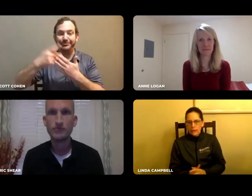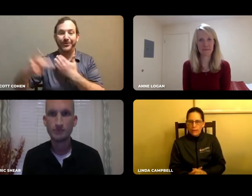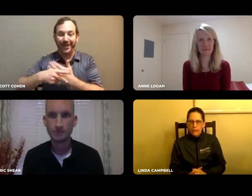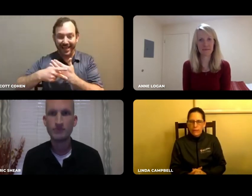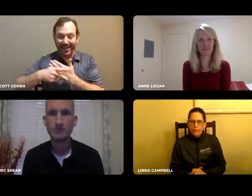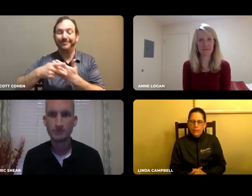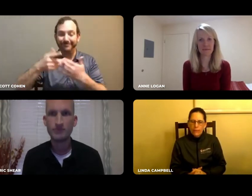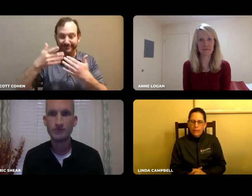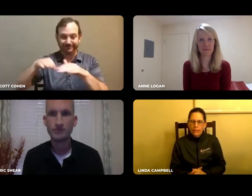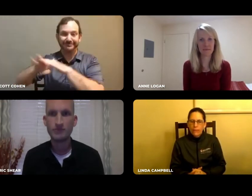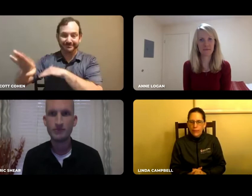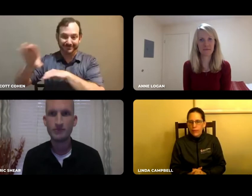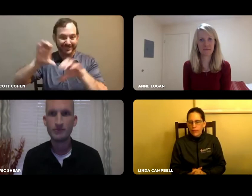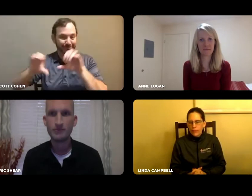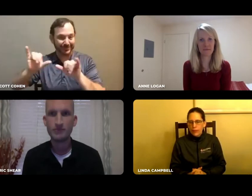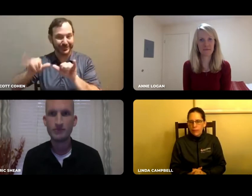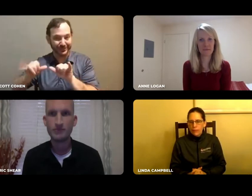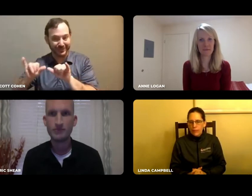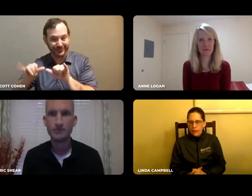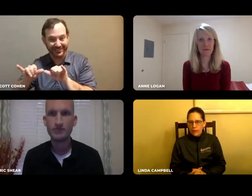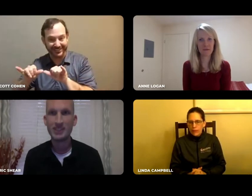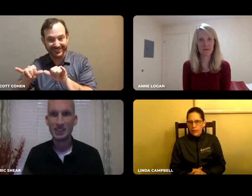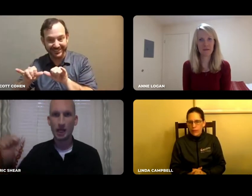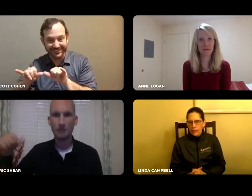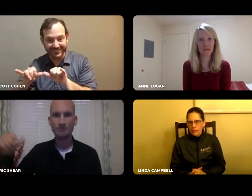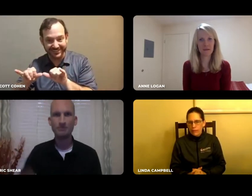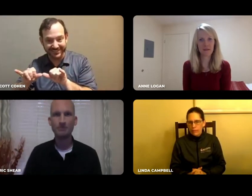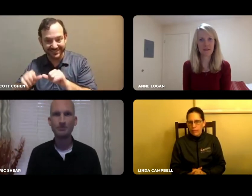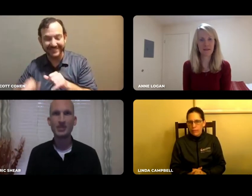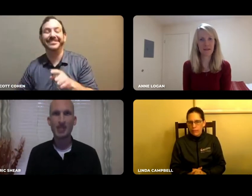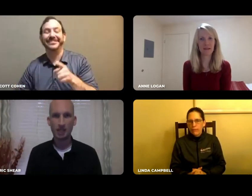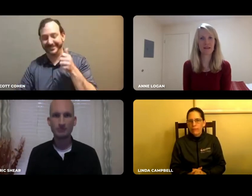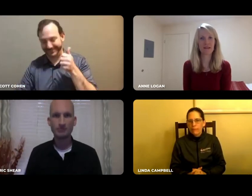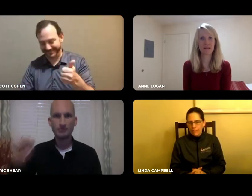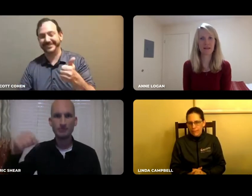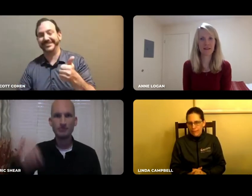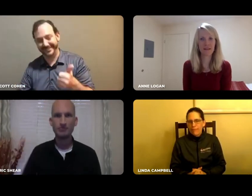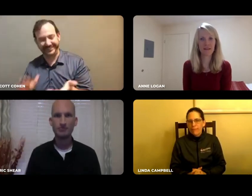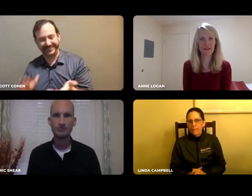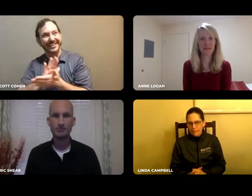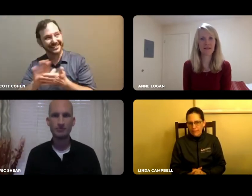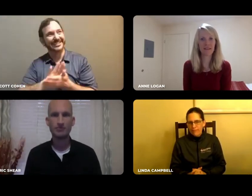Then you found U of FL and are studying that. Right